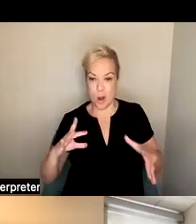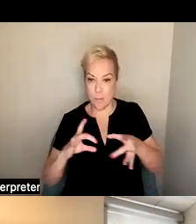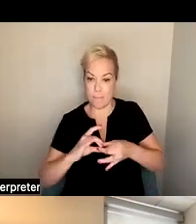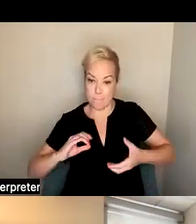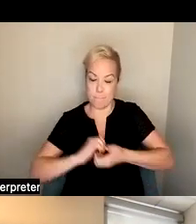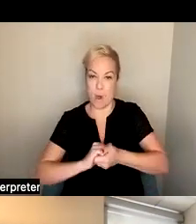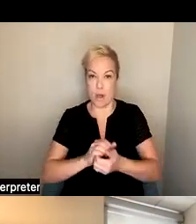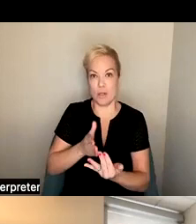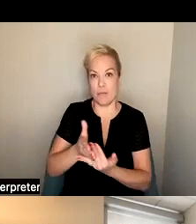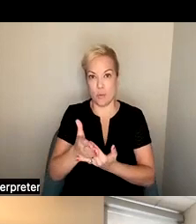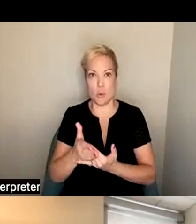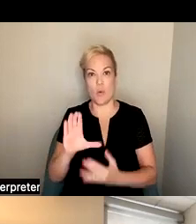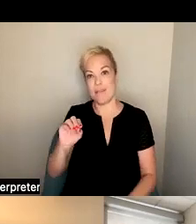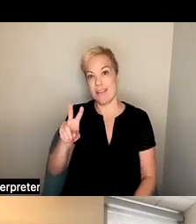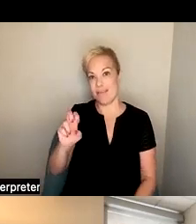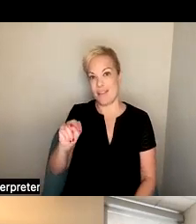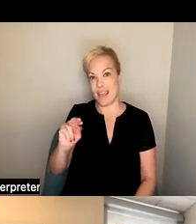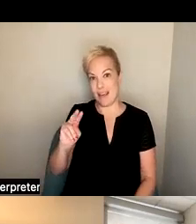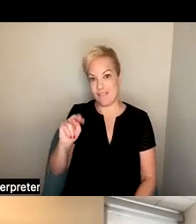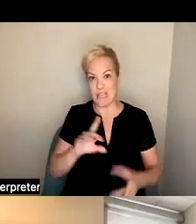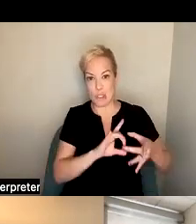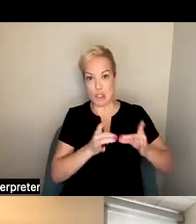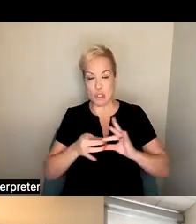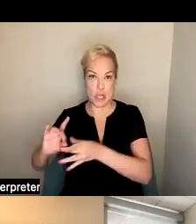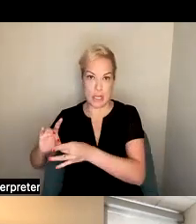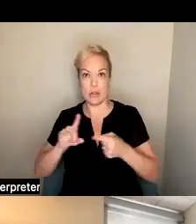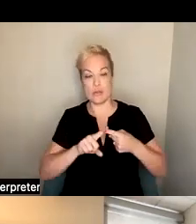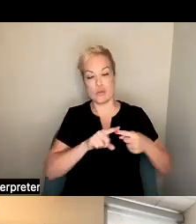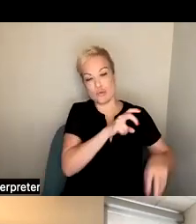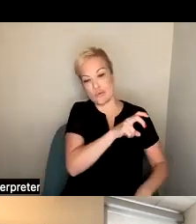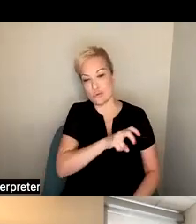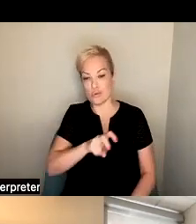and friendship to travel down this river of life together. And so we're not supposed to interfere